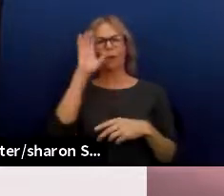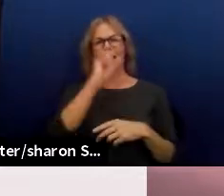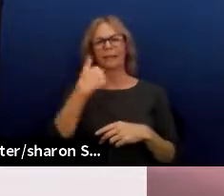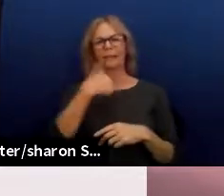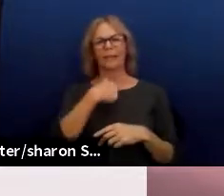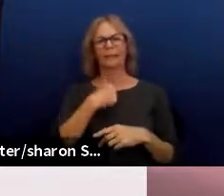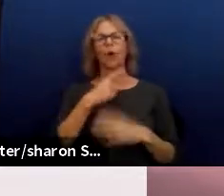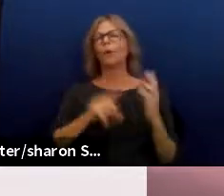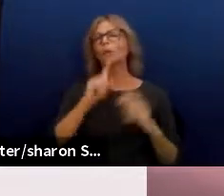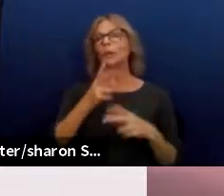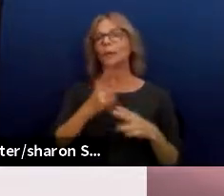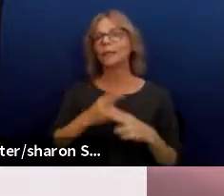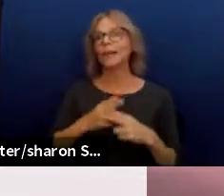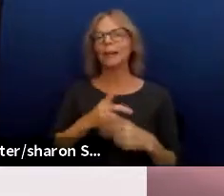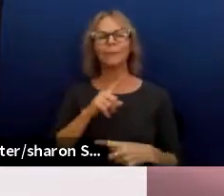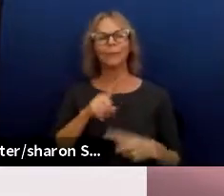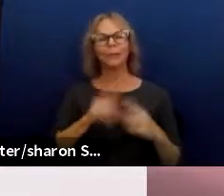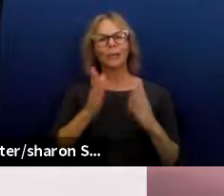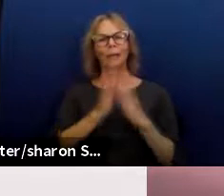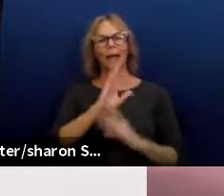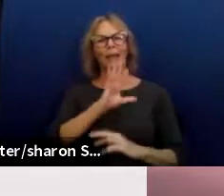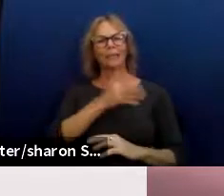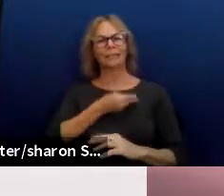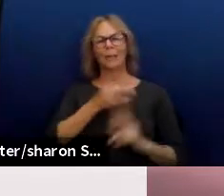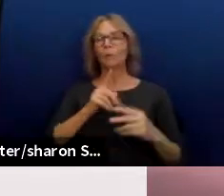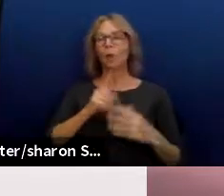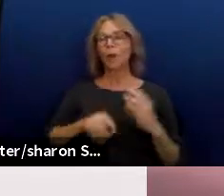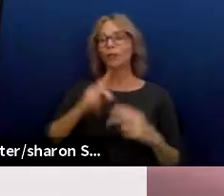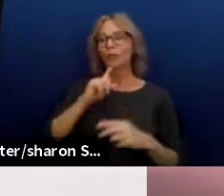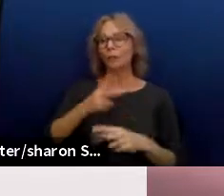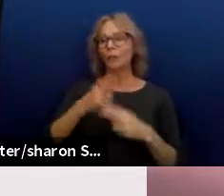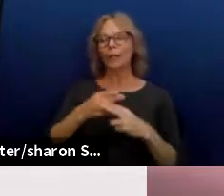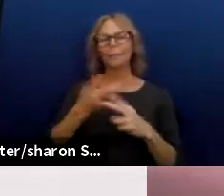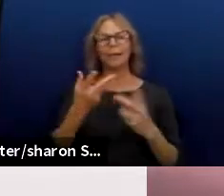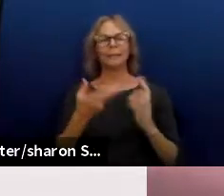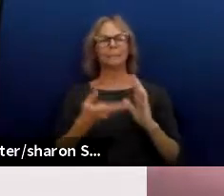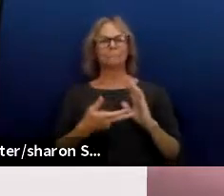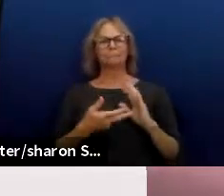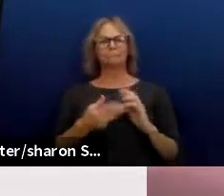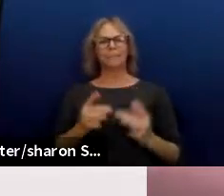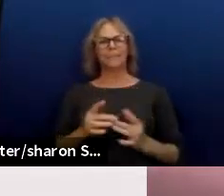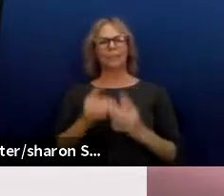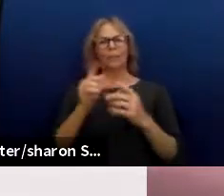name, okay. So when you ask the trans person what is your real name, what you are implying, especially by the word real, is